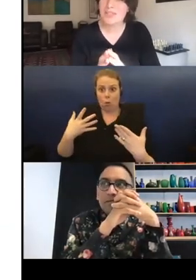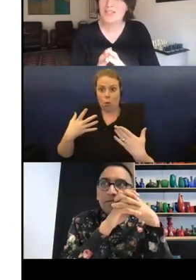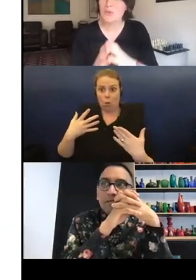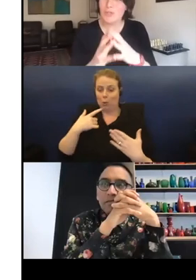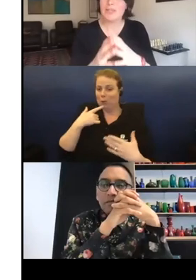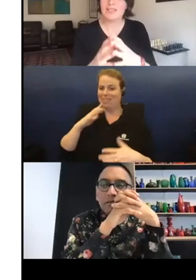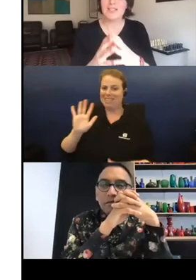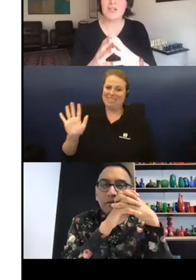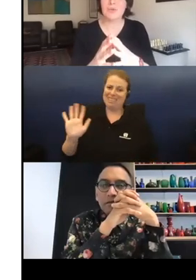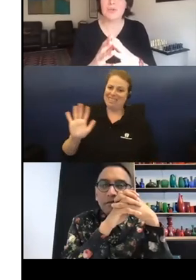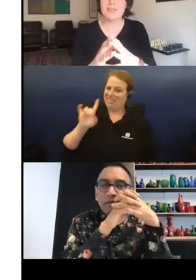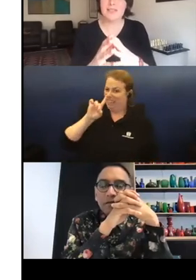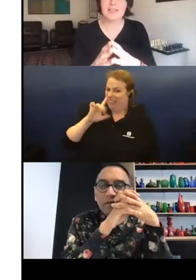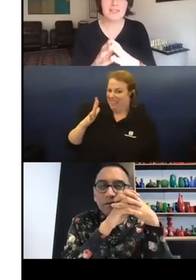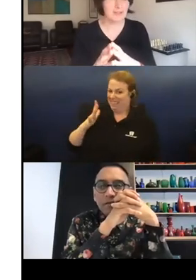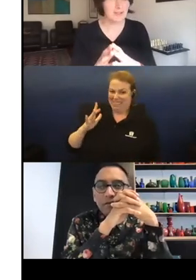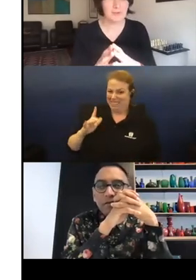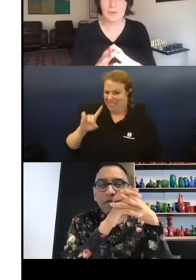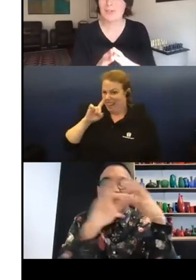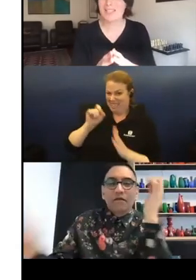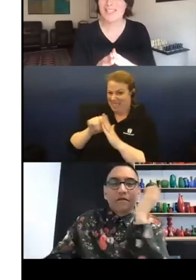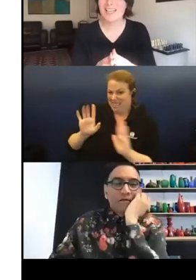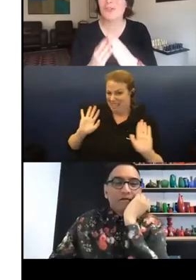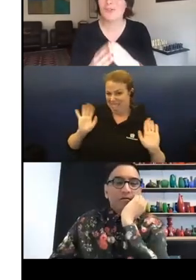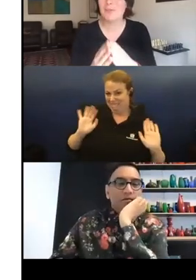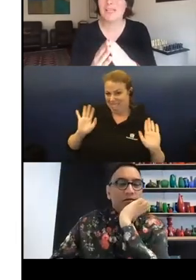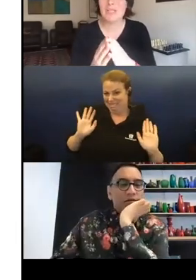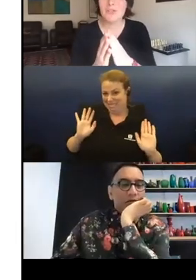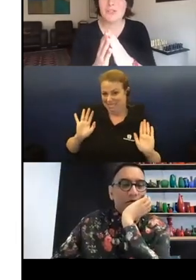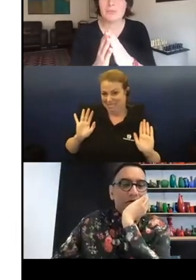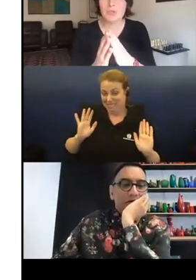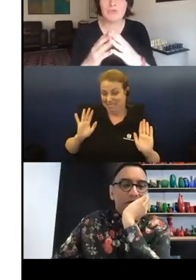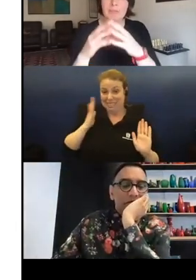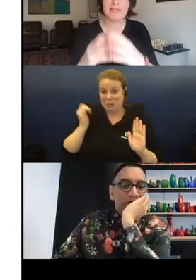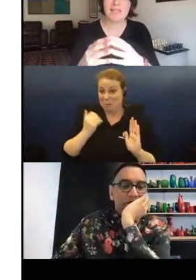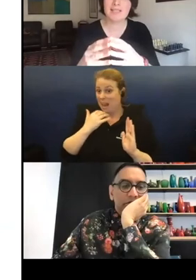do it you know i couldn't sell it even for a lot of money because what it represents and the